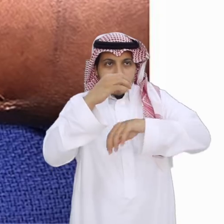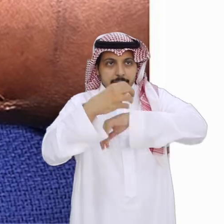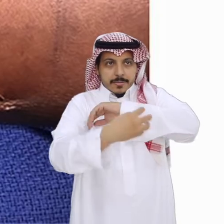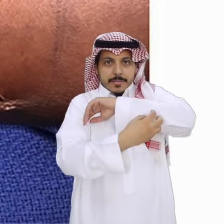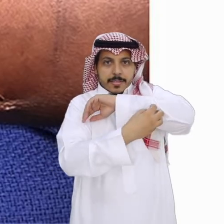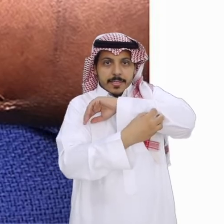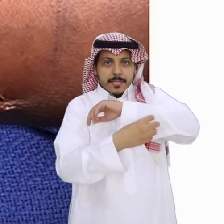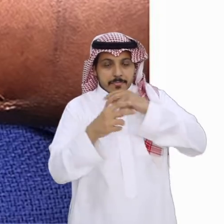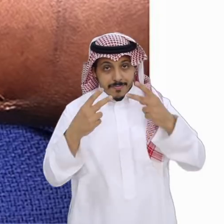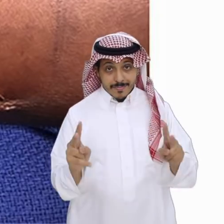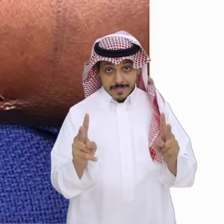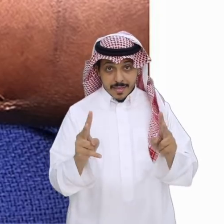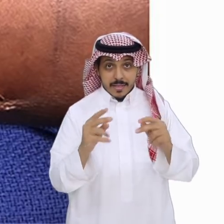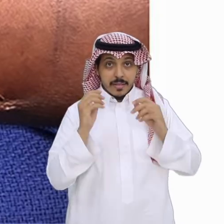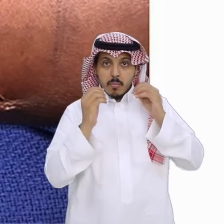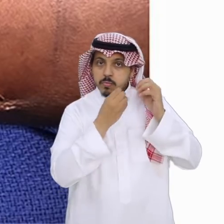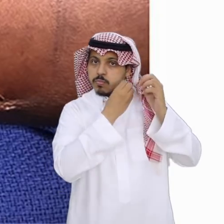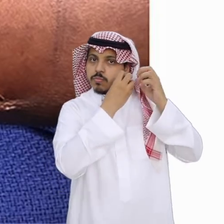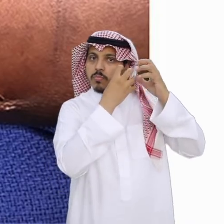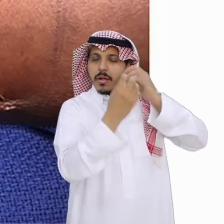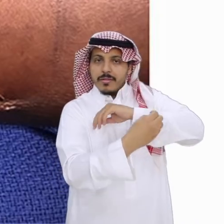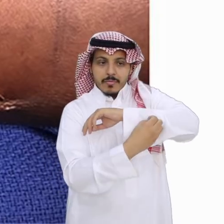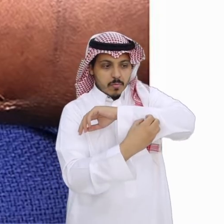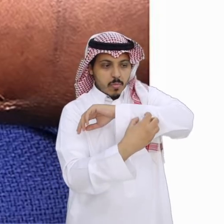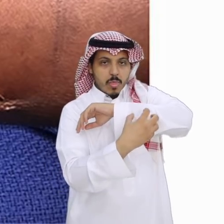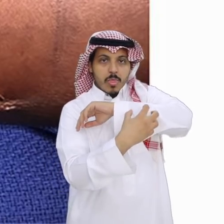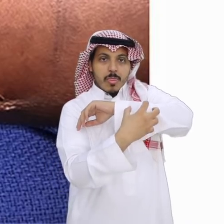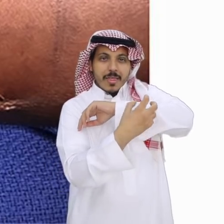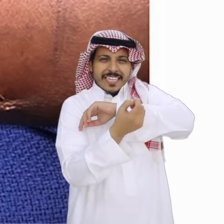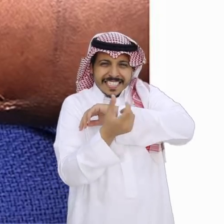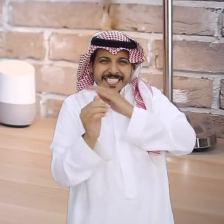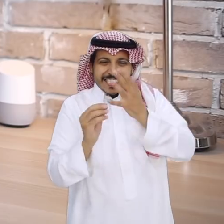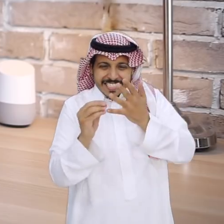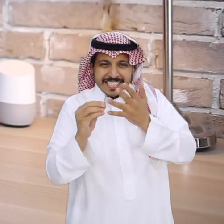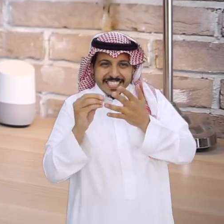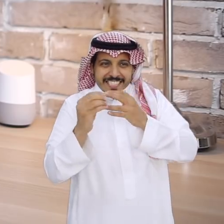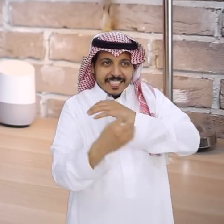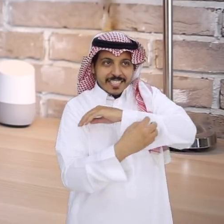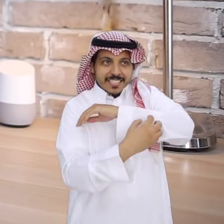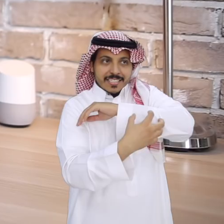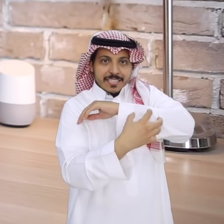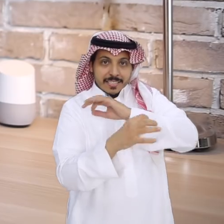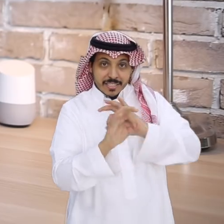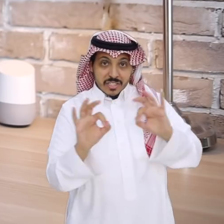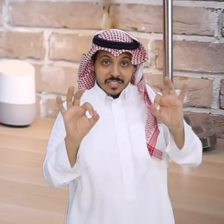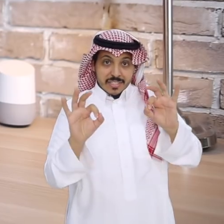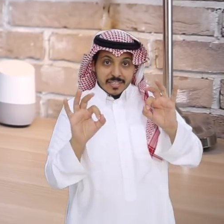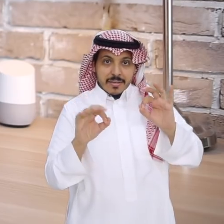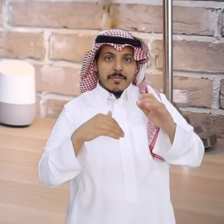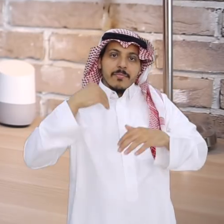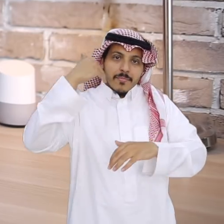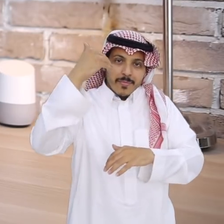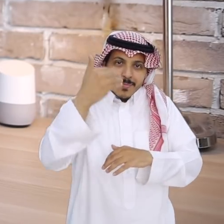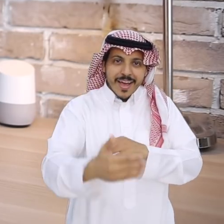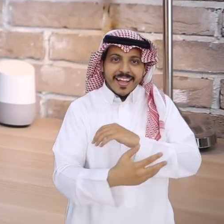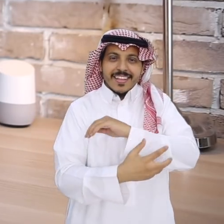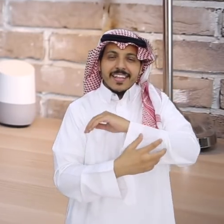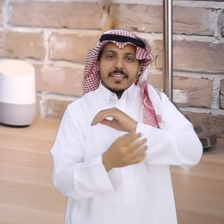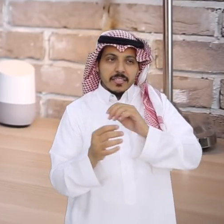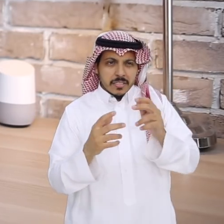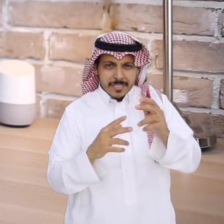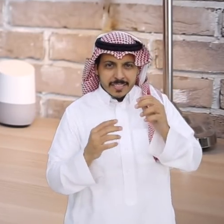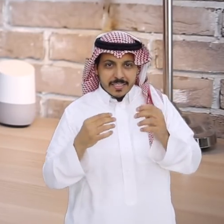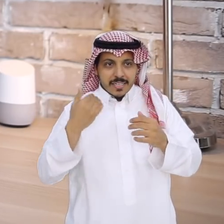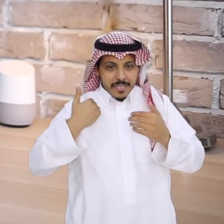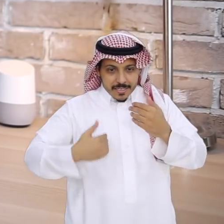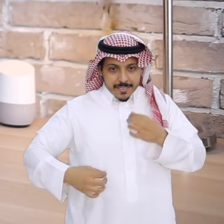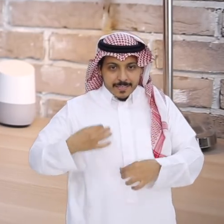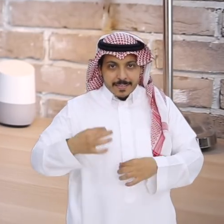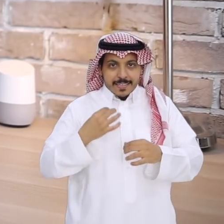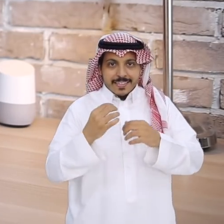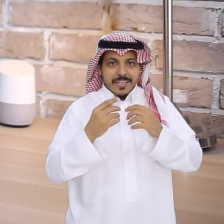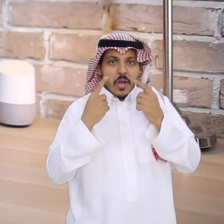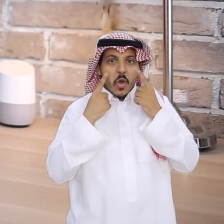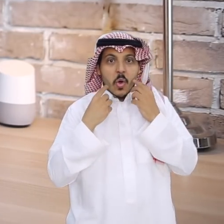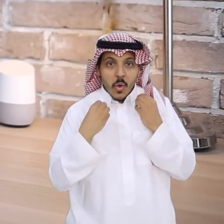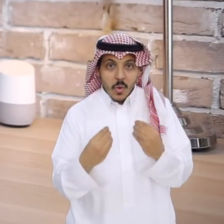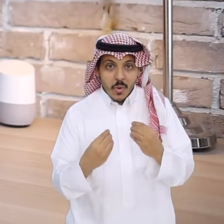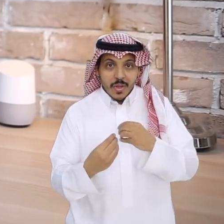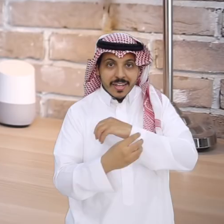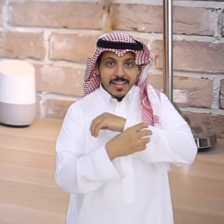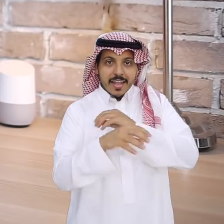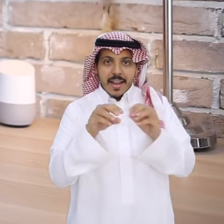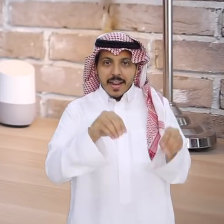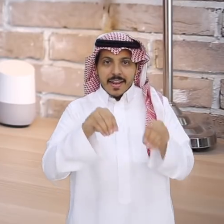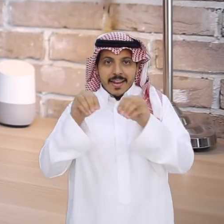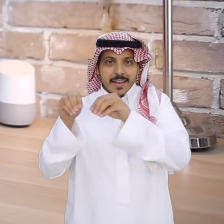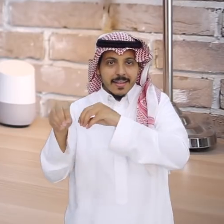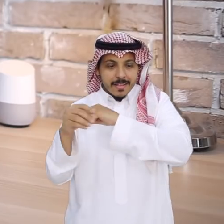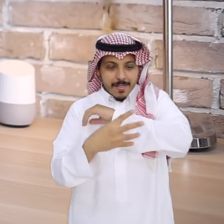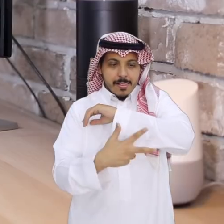The ear will gradually grow, and when it is ready, they will make another surgery to plant it on her head.